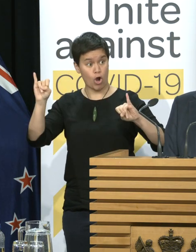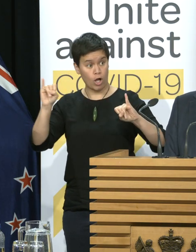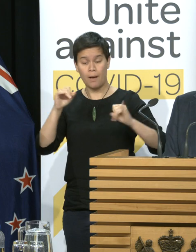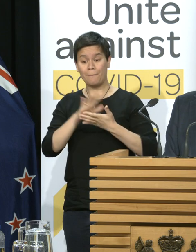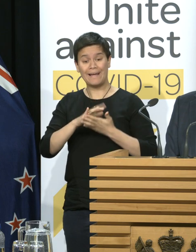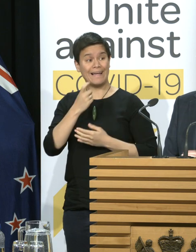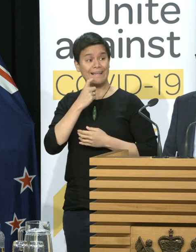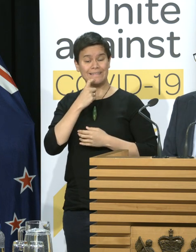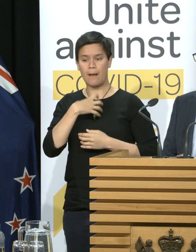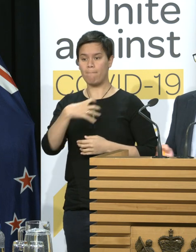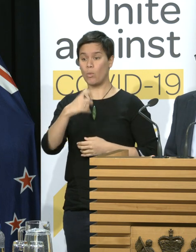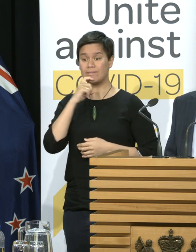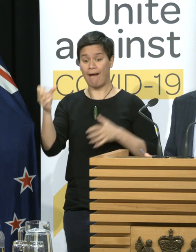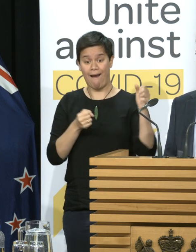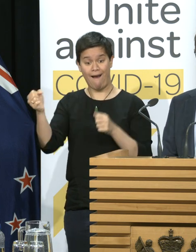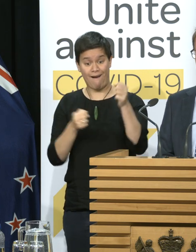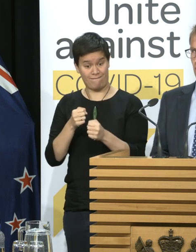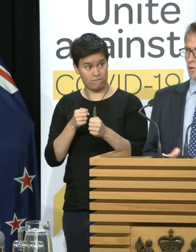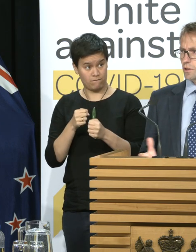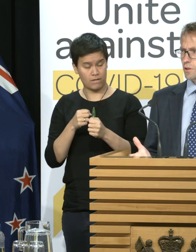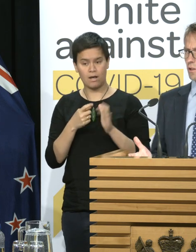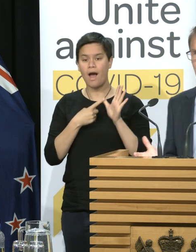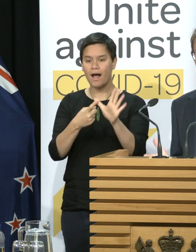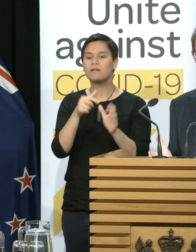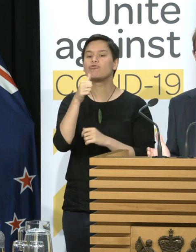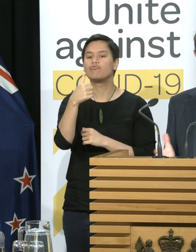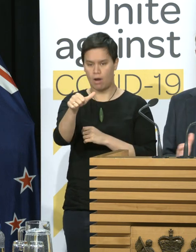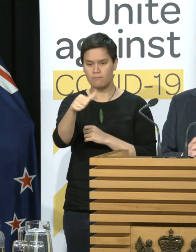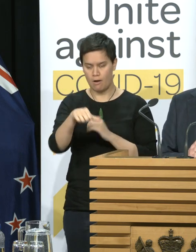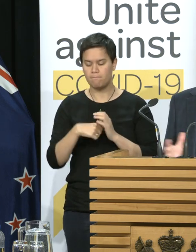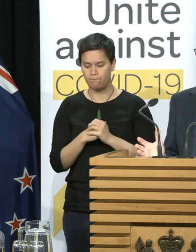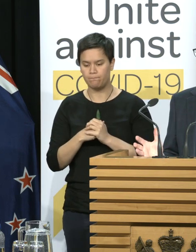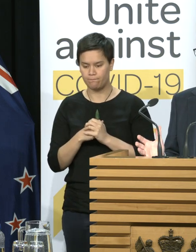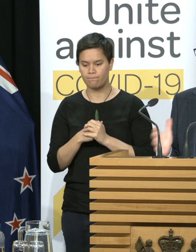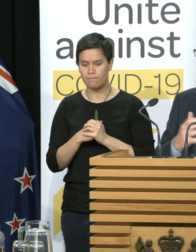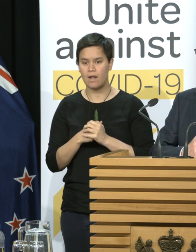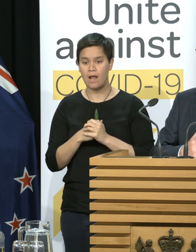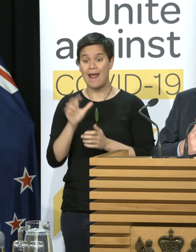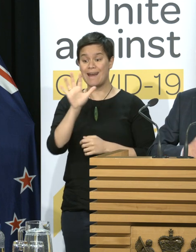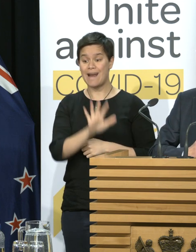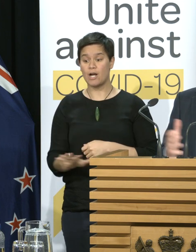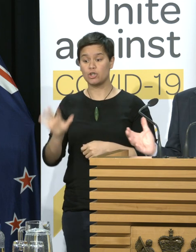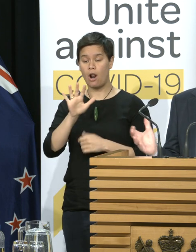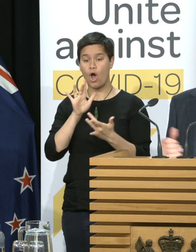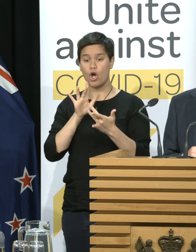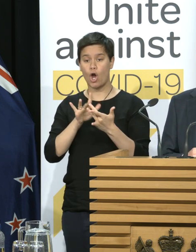One of the advantages of the National Contact Tracing Solution is that we can delegate work from any region in the country to other regions.